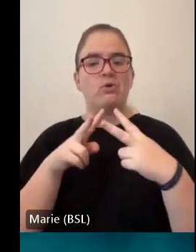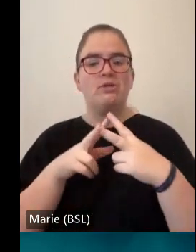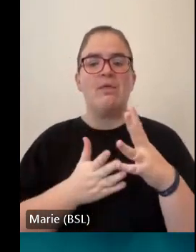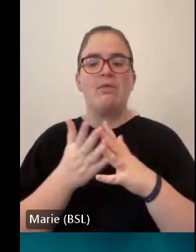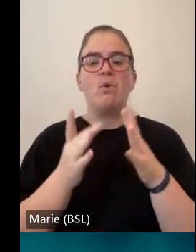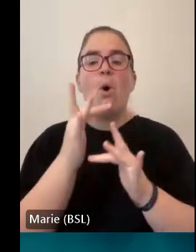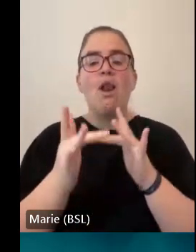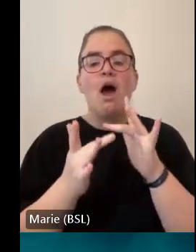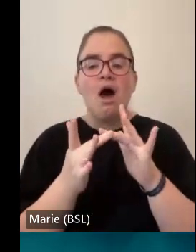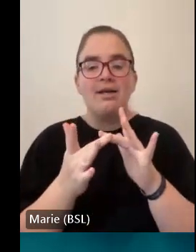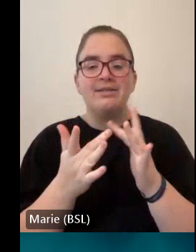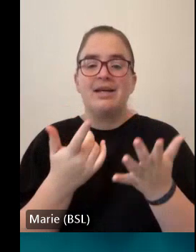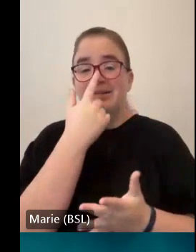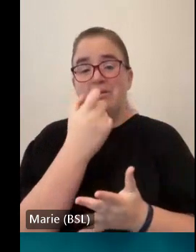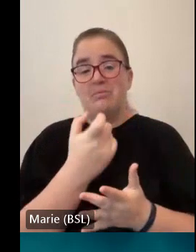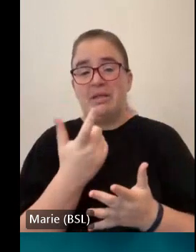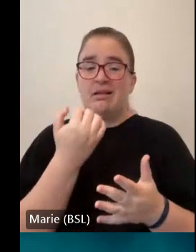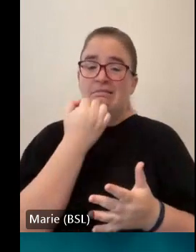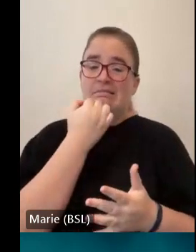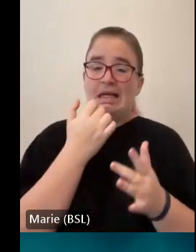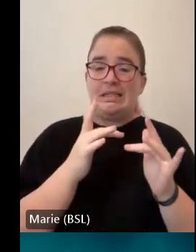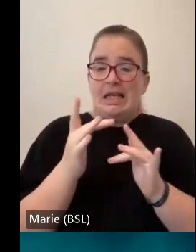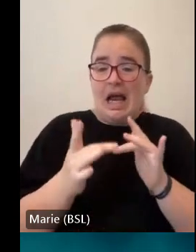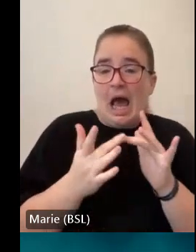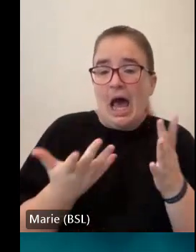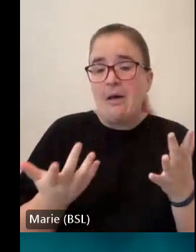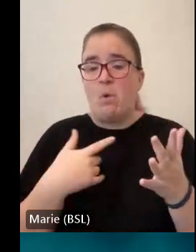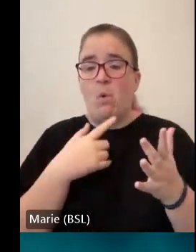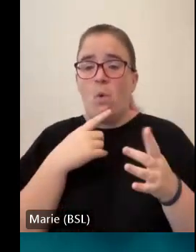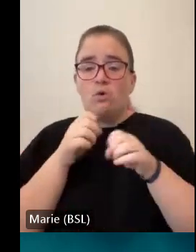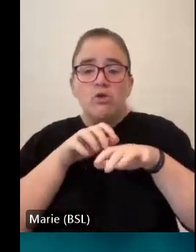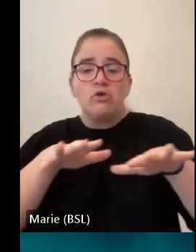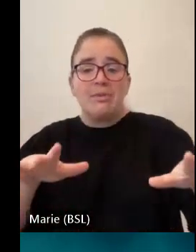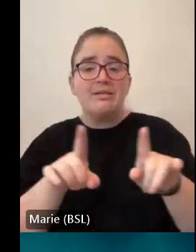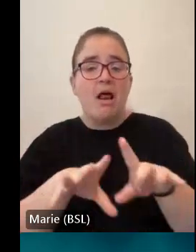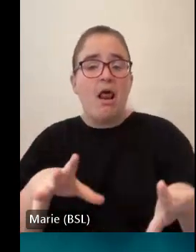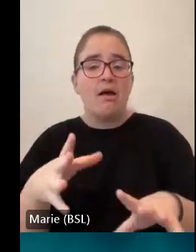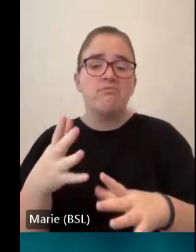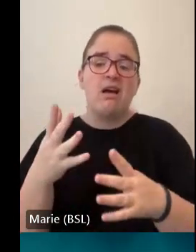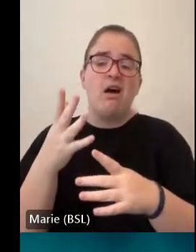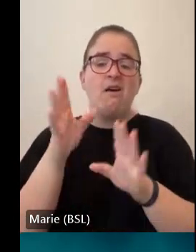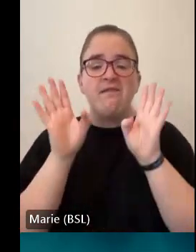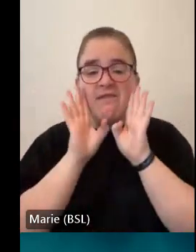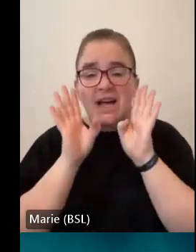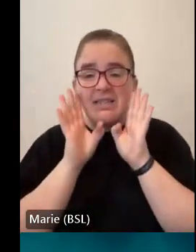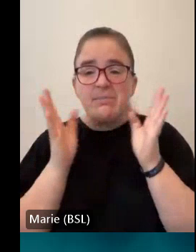dating site or a dating app, or perhaps through social media such as Facebook or or by email.